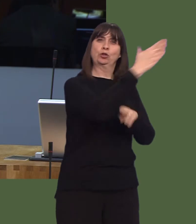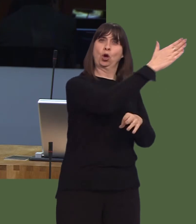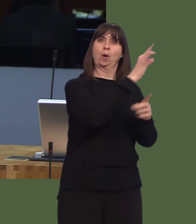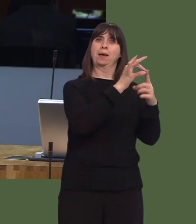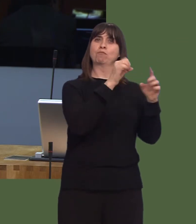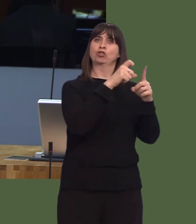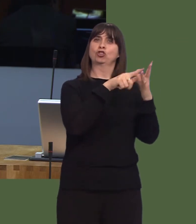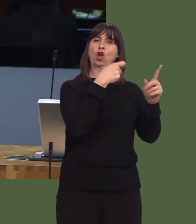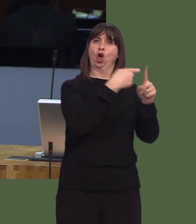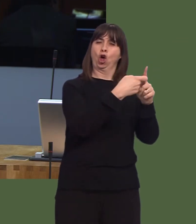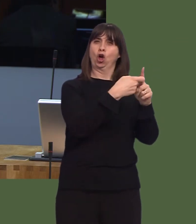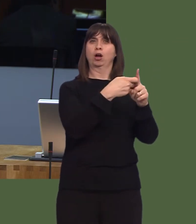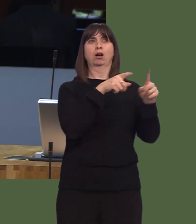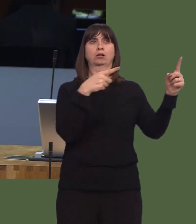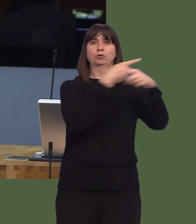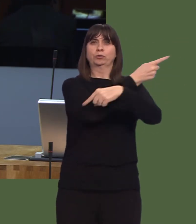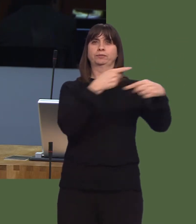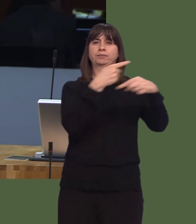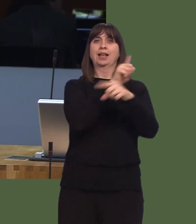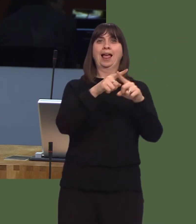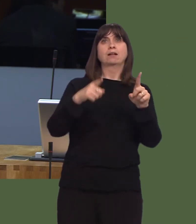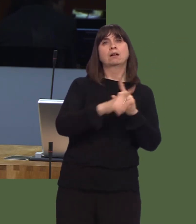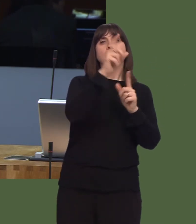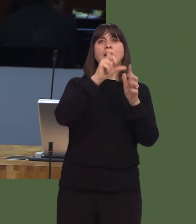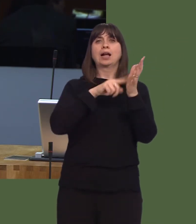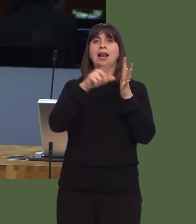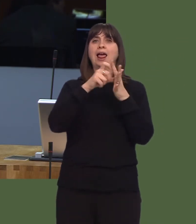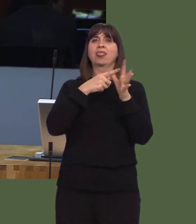from Pembroke to the Cleddau bridge.